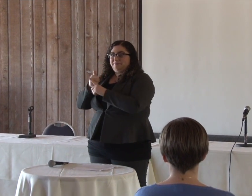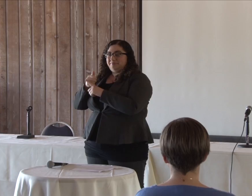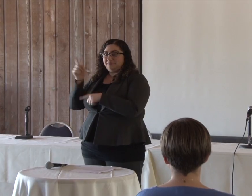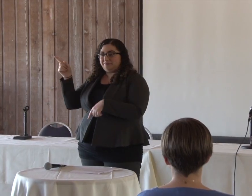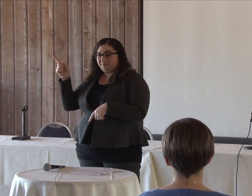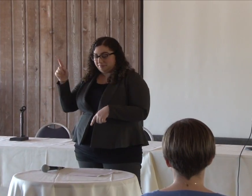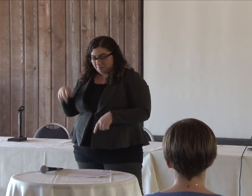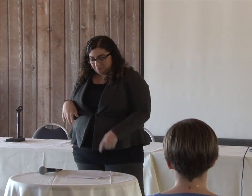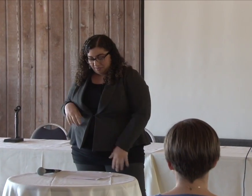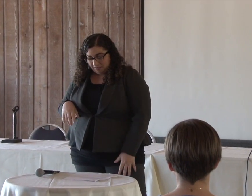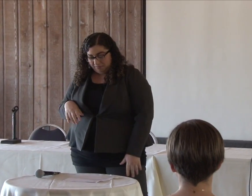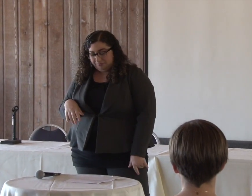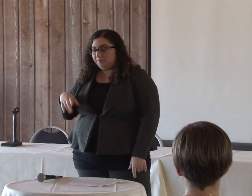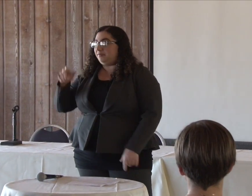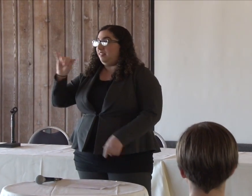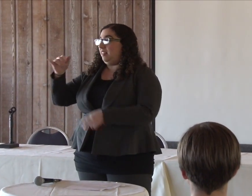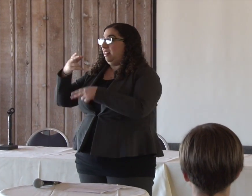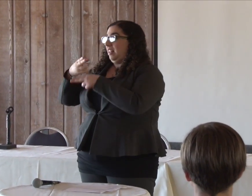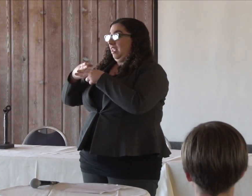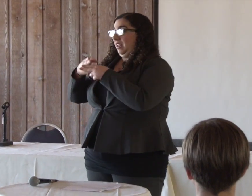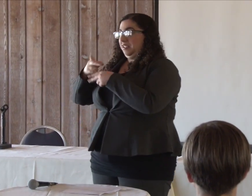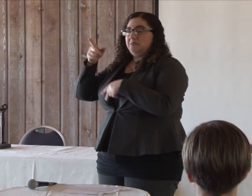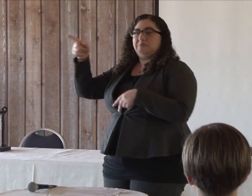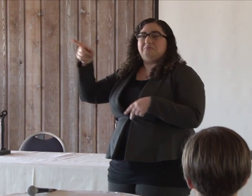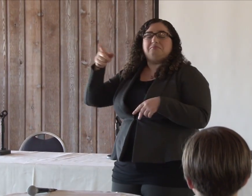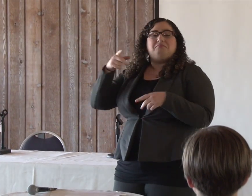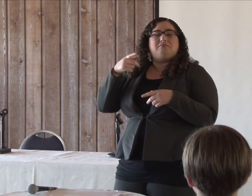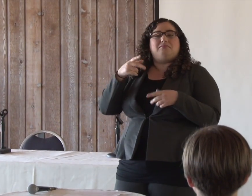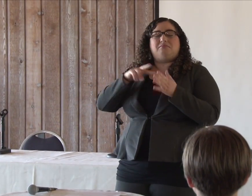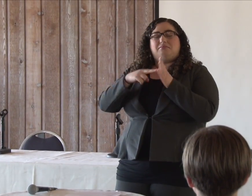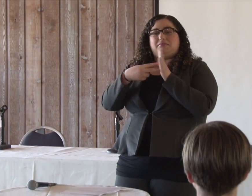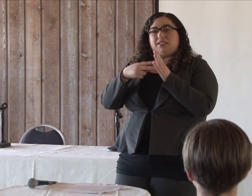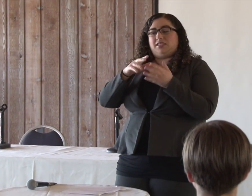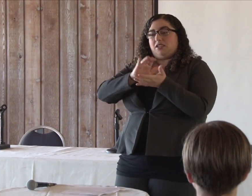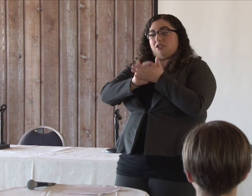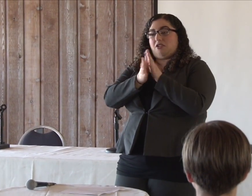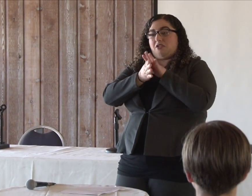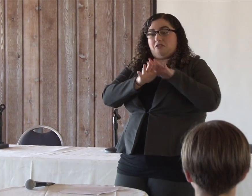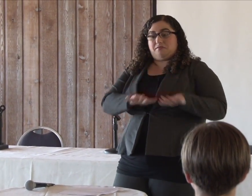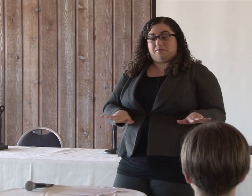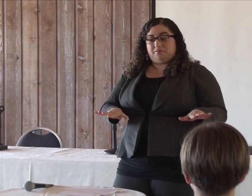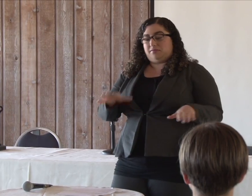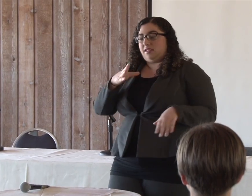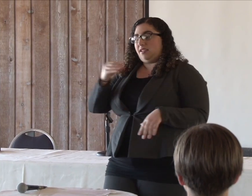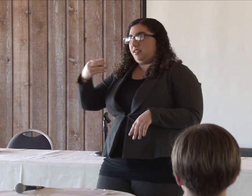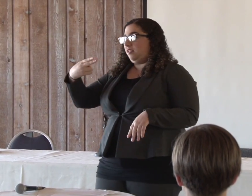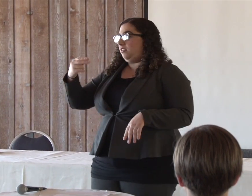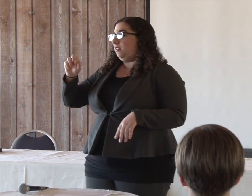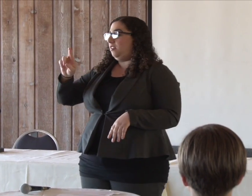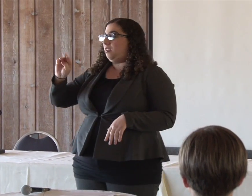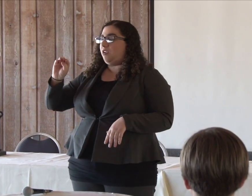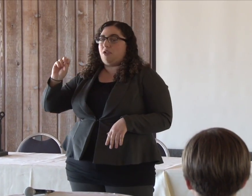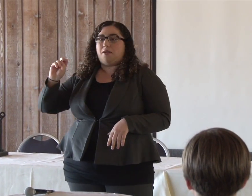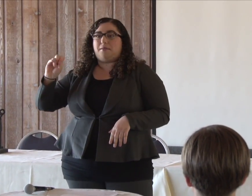Who is from Palestine, which is in Israel. The name Ranem